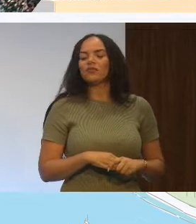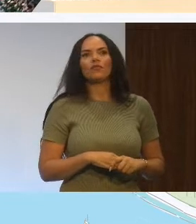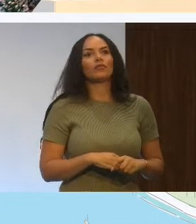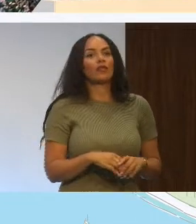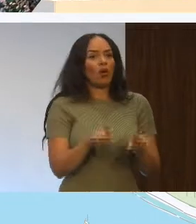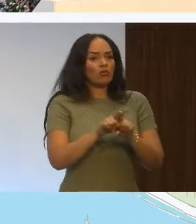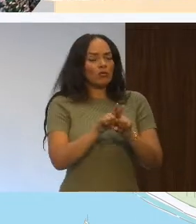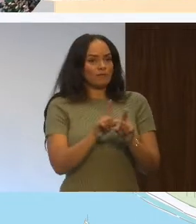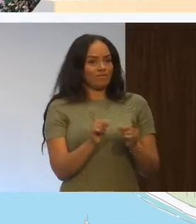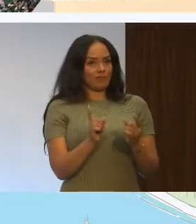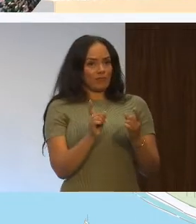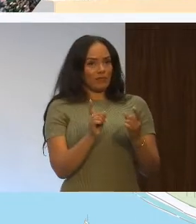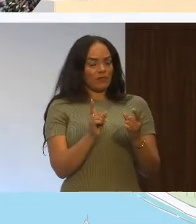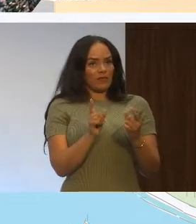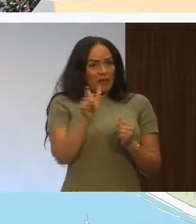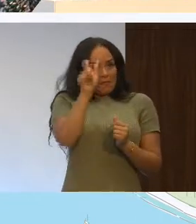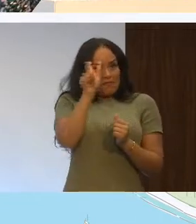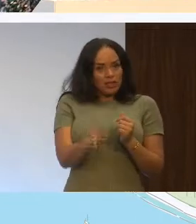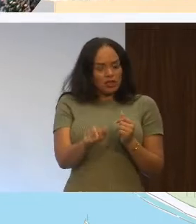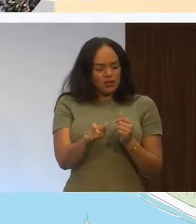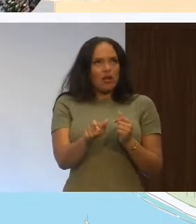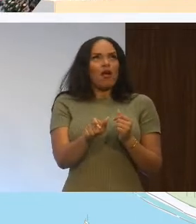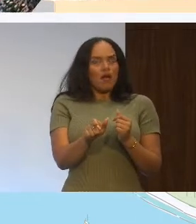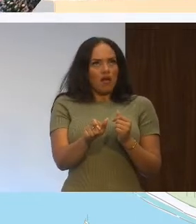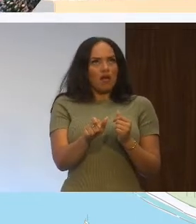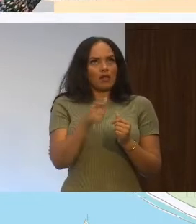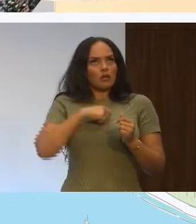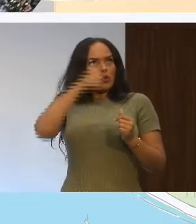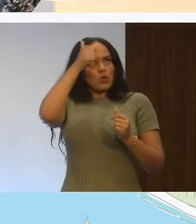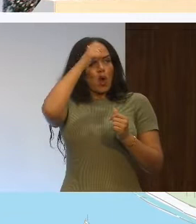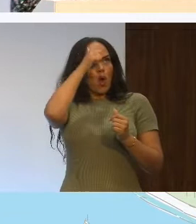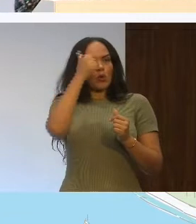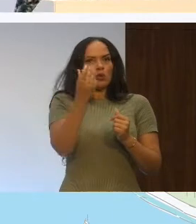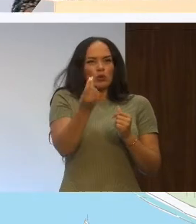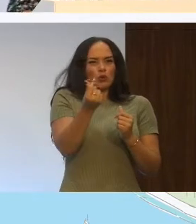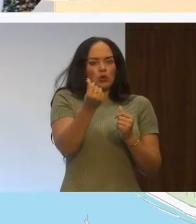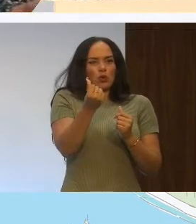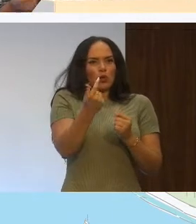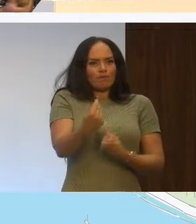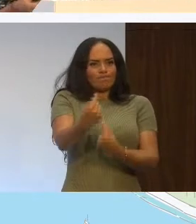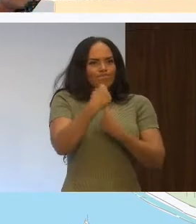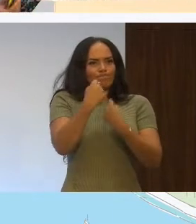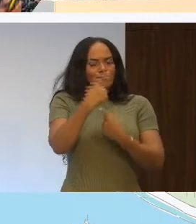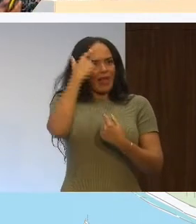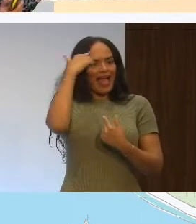patients recognize when headache is coming and predict headache. And you can think that if we were able to translate that